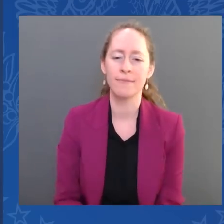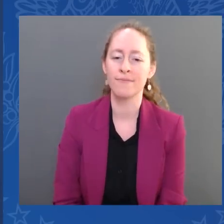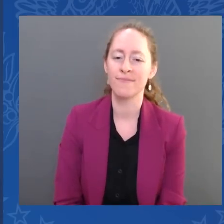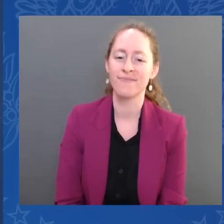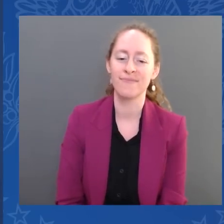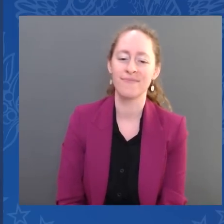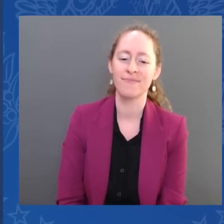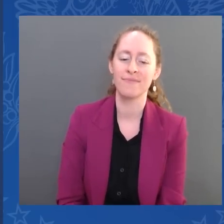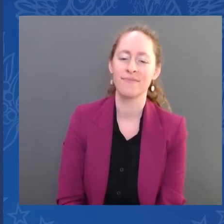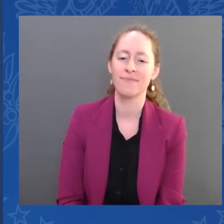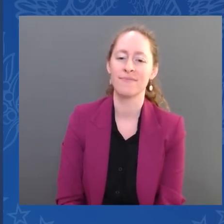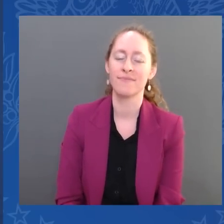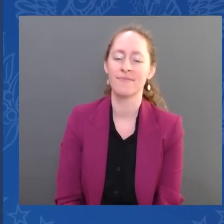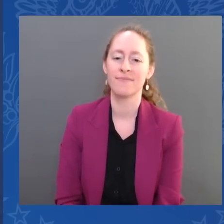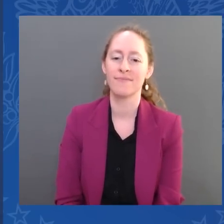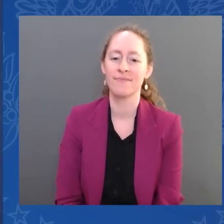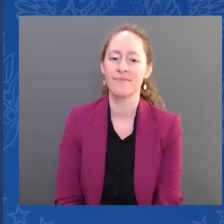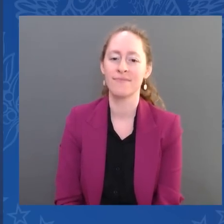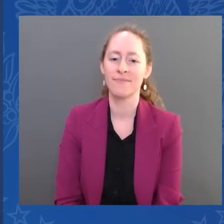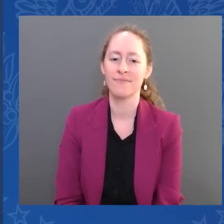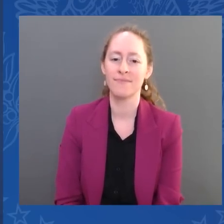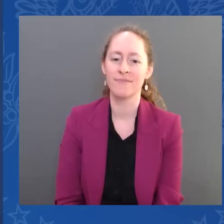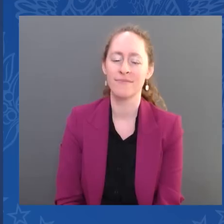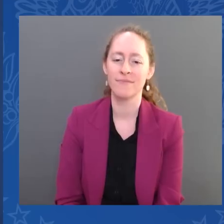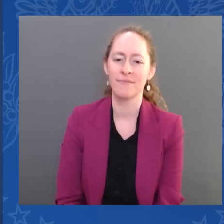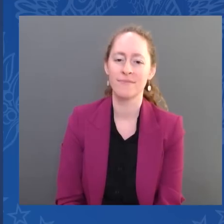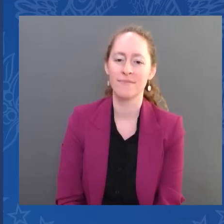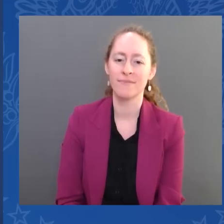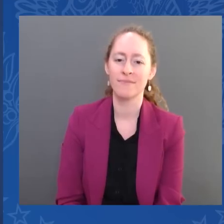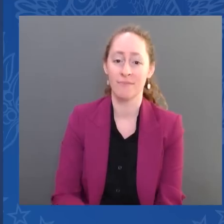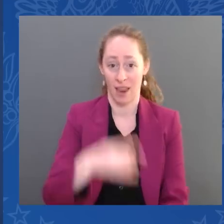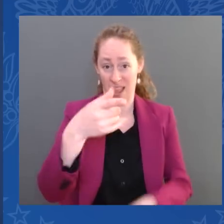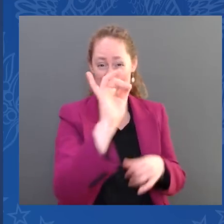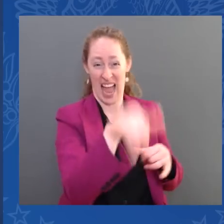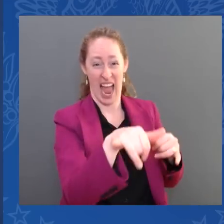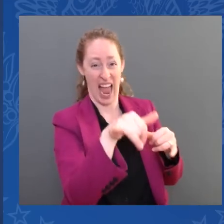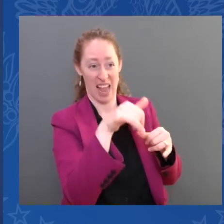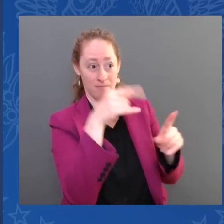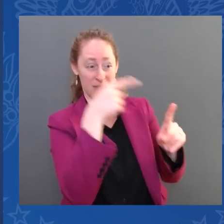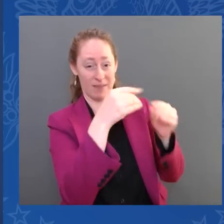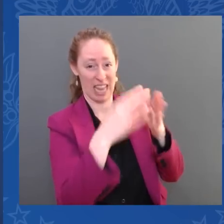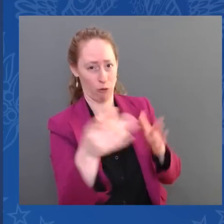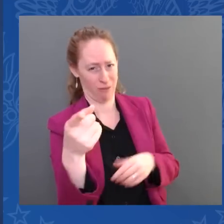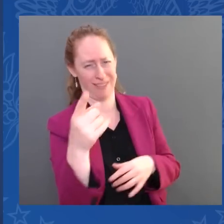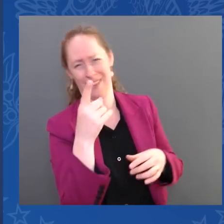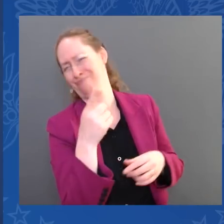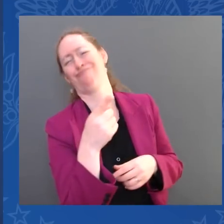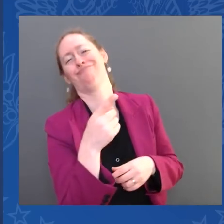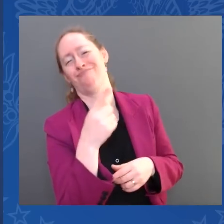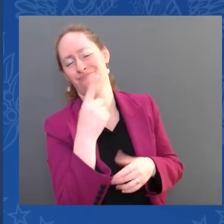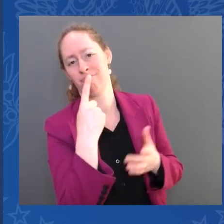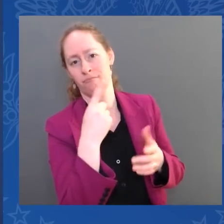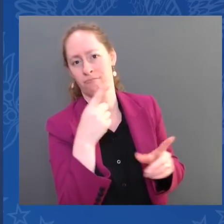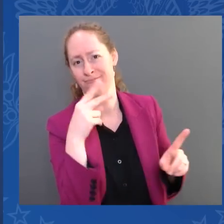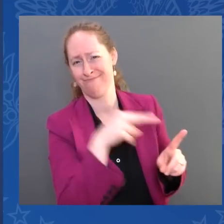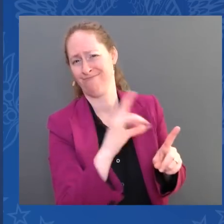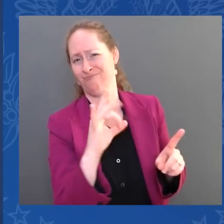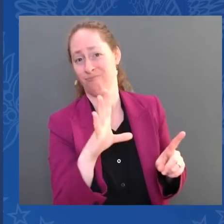But as President of the United States, my job is to bring peace if I can -- peace if I can. And that's what I'm going to try to do. The Press: Mr. President, would you be open